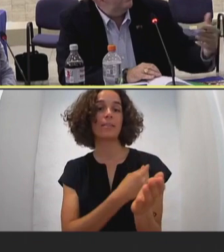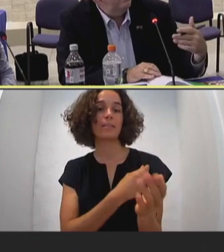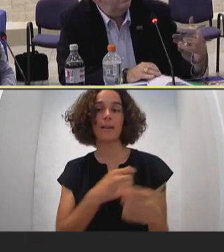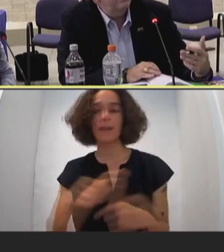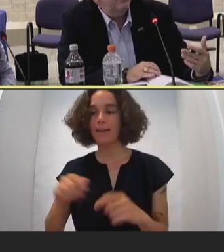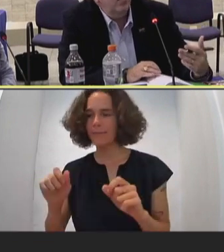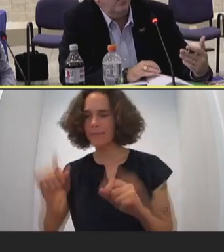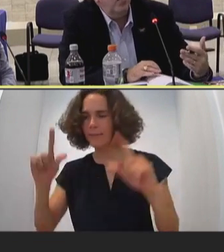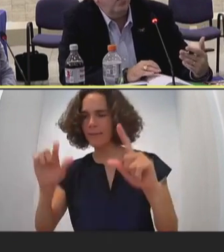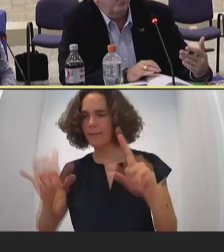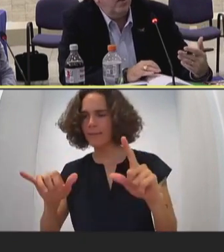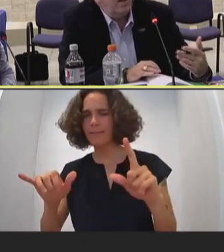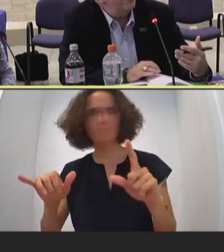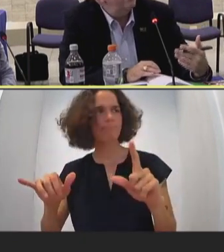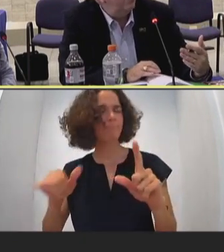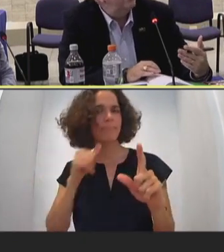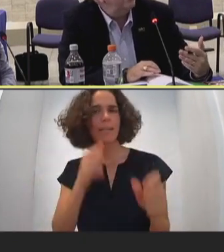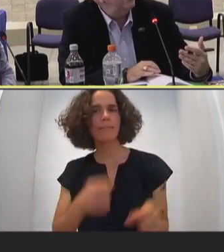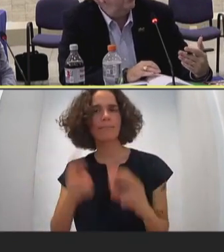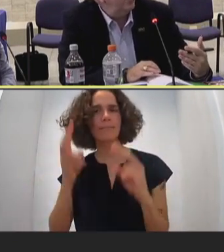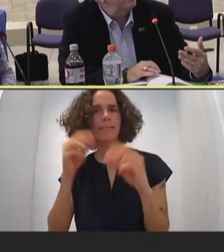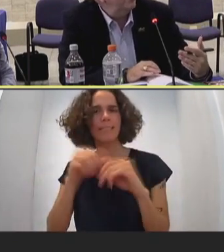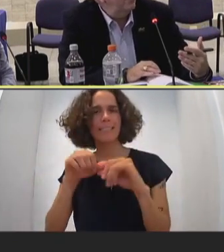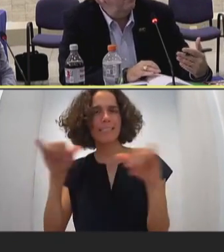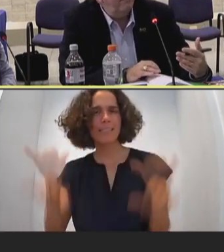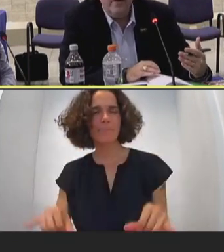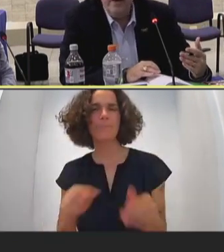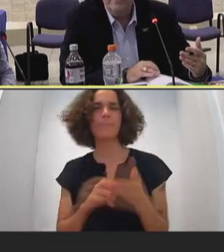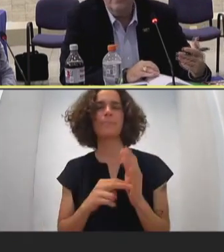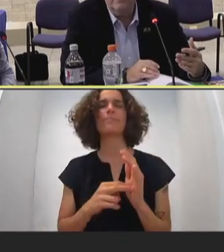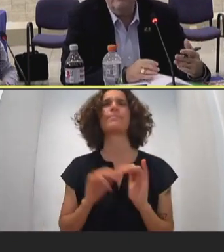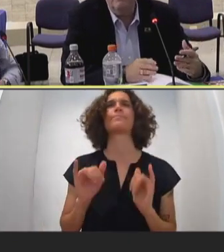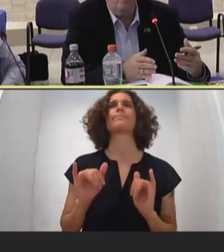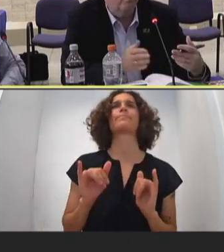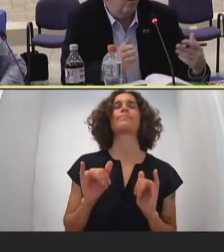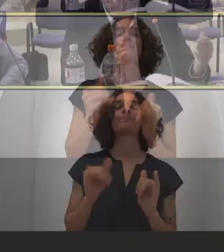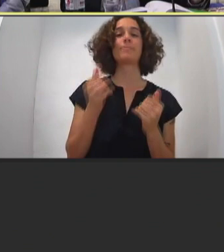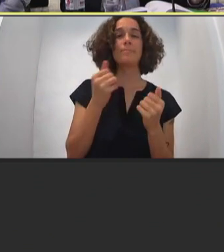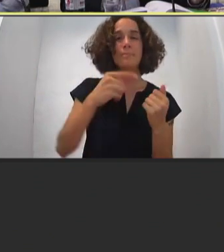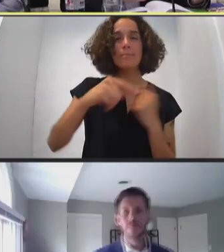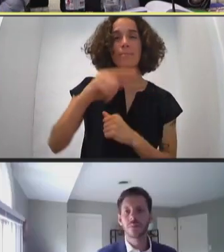And so, any thoughts in terms of -- and this goes even more broader than just CMS,